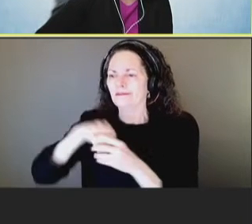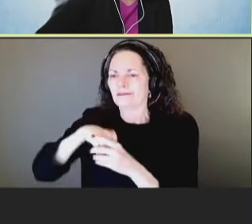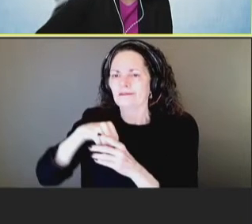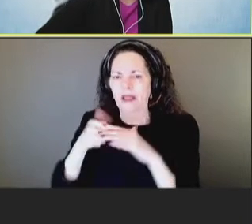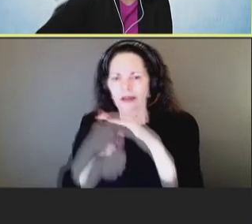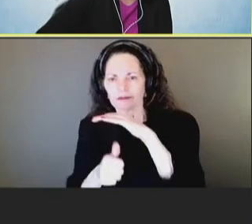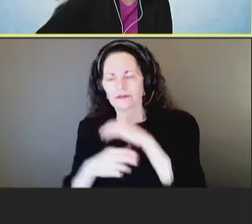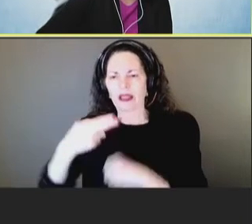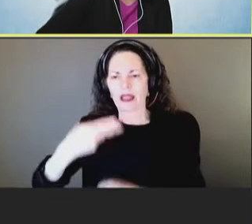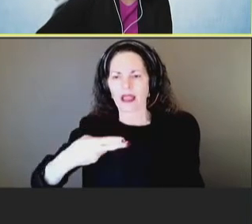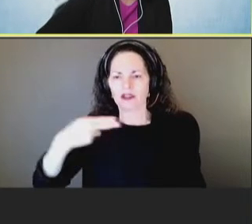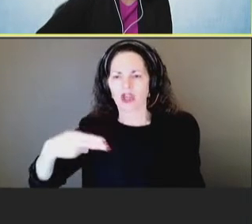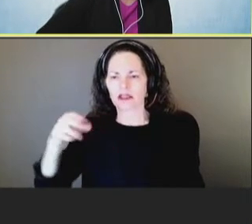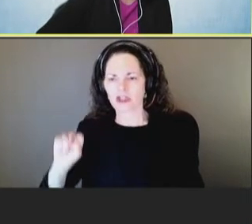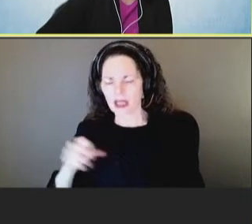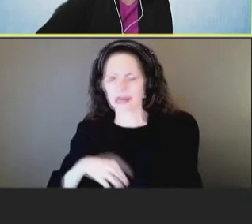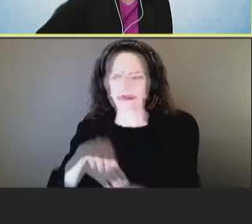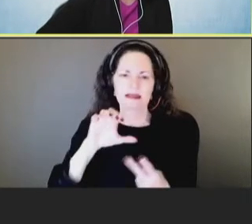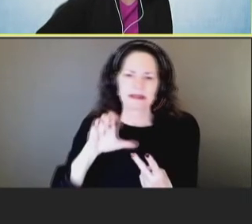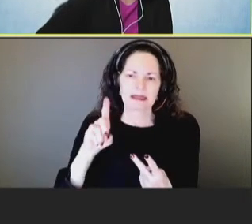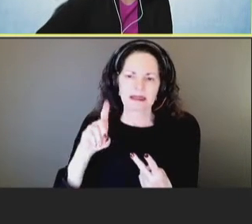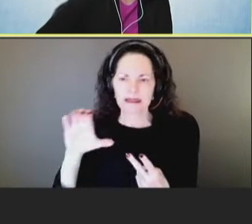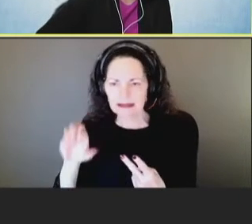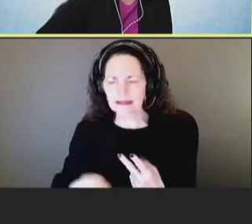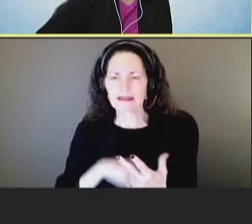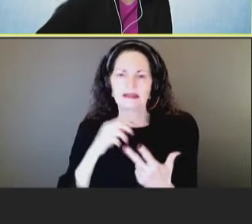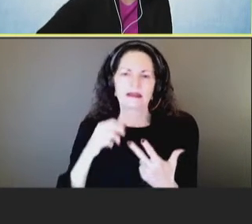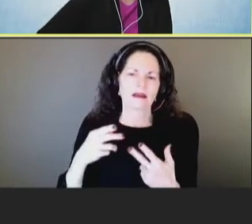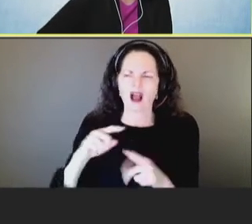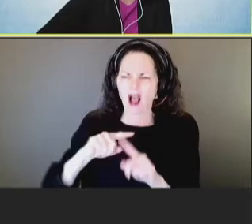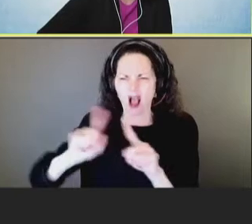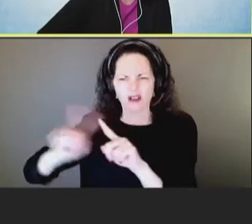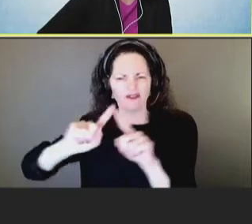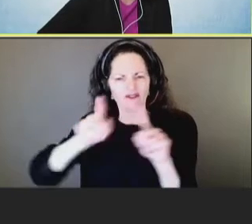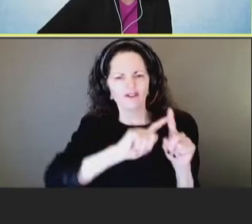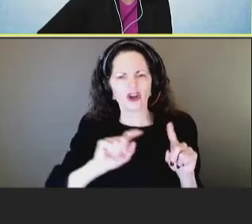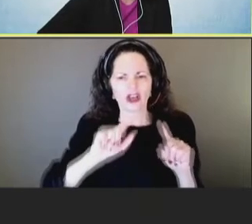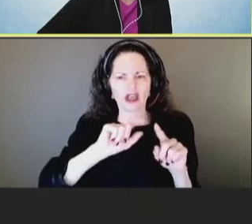like CDC and FDA and NIH, but also other agencies in the U.S. government, like the VA